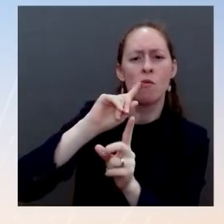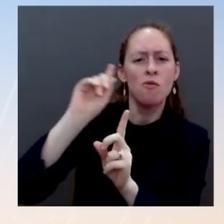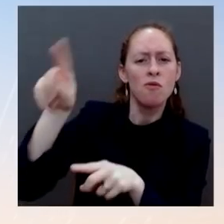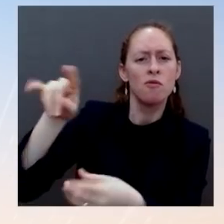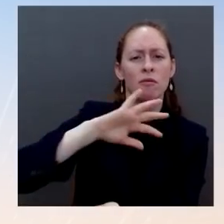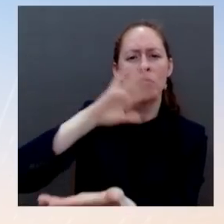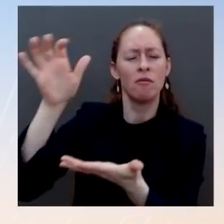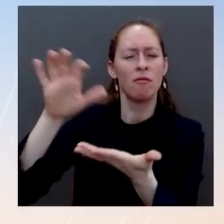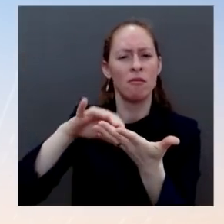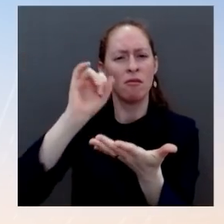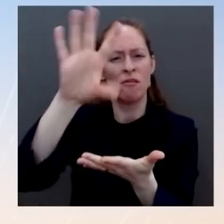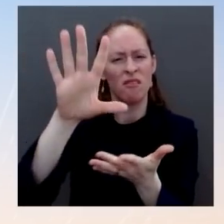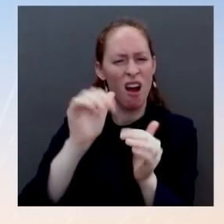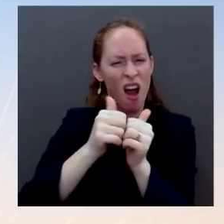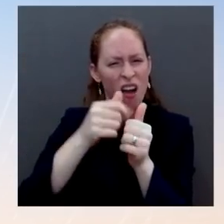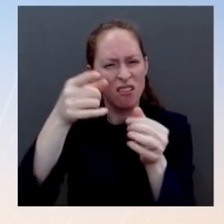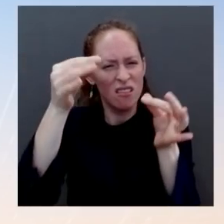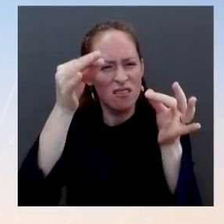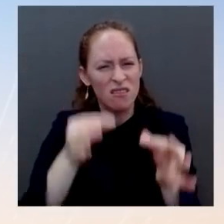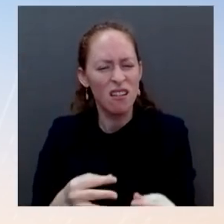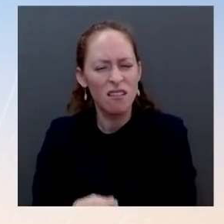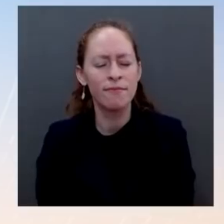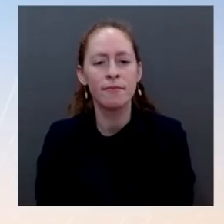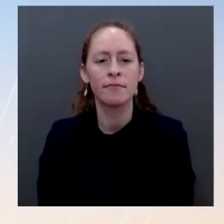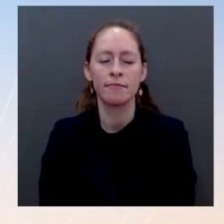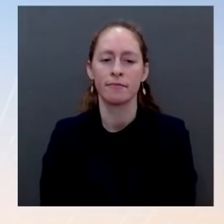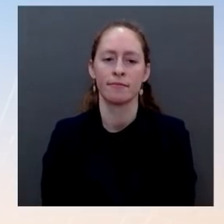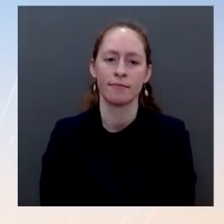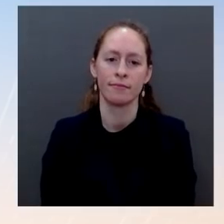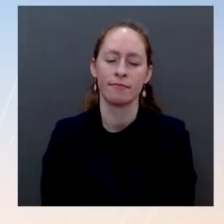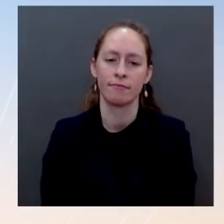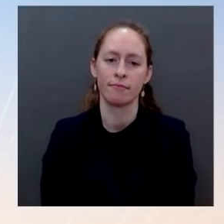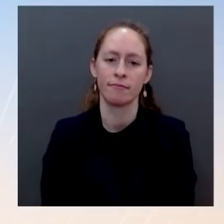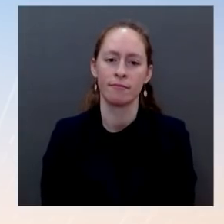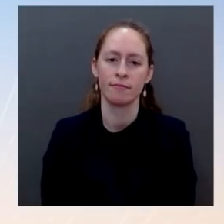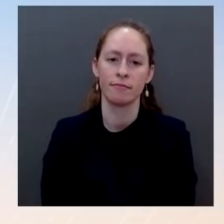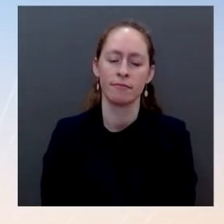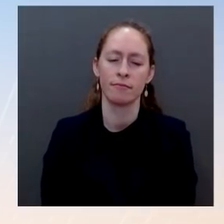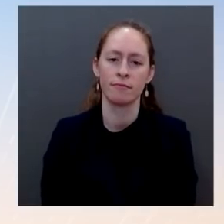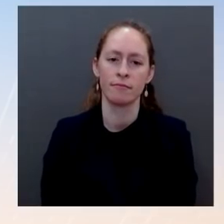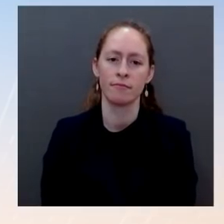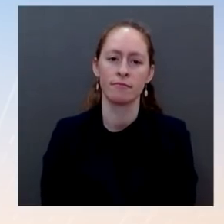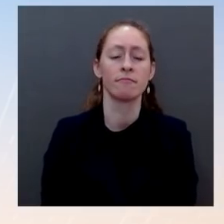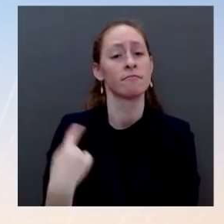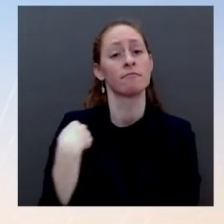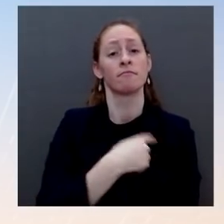But there is nothing accurate in any reporting -- I'm not suggesting this is from you -- that we have held back,